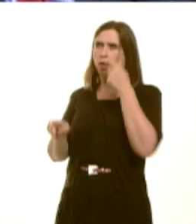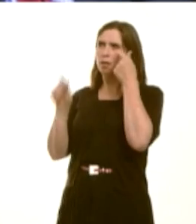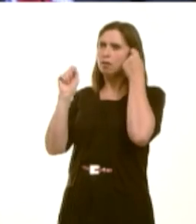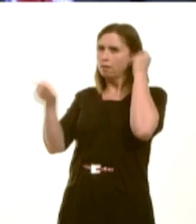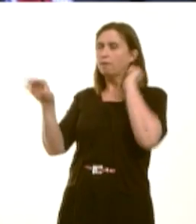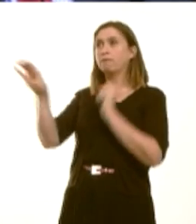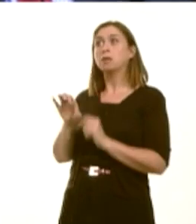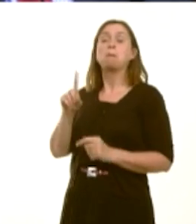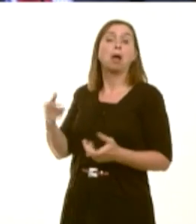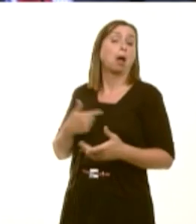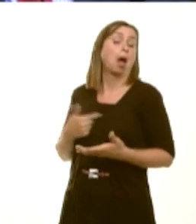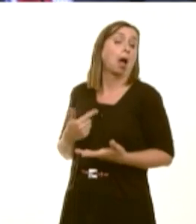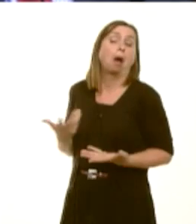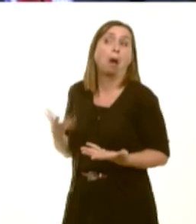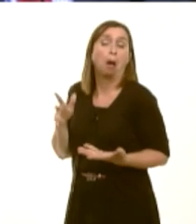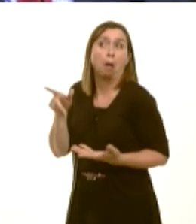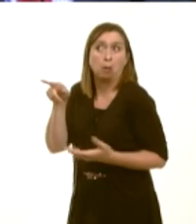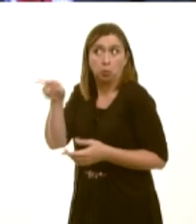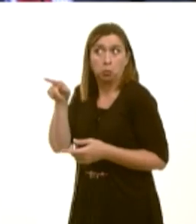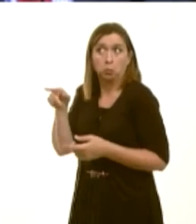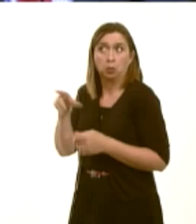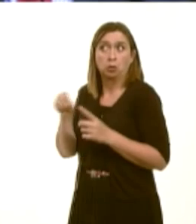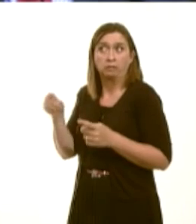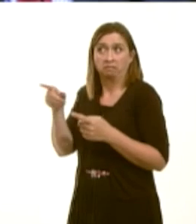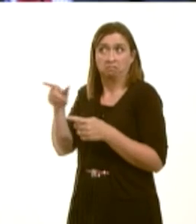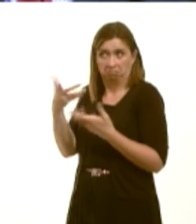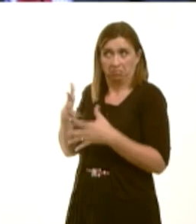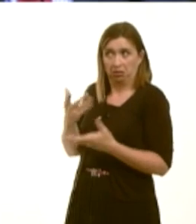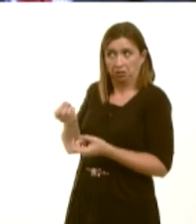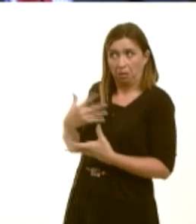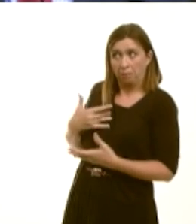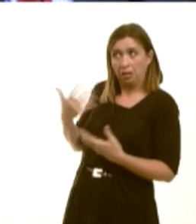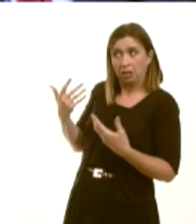opposition has said has happened; Iím not clear why that advice was given.